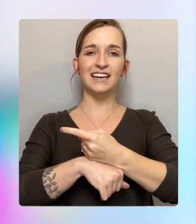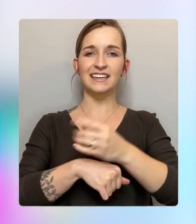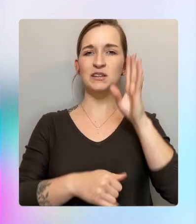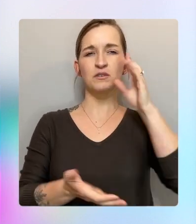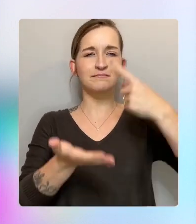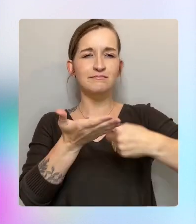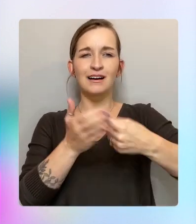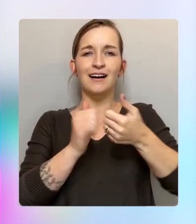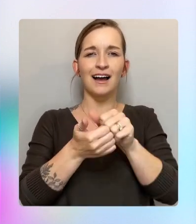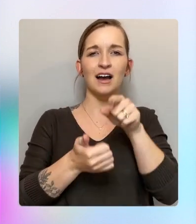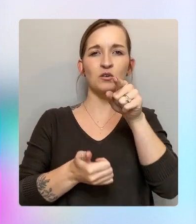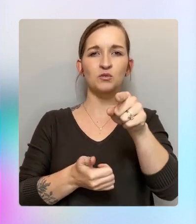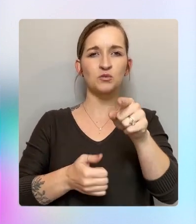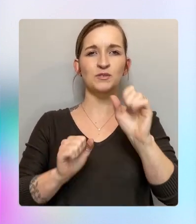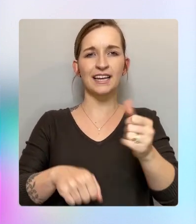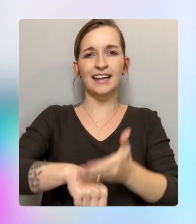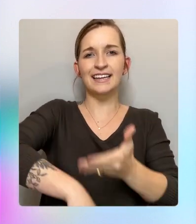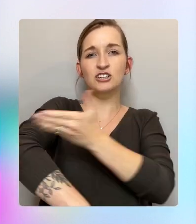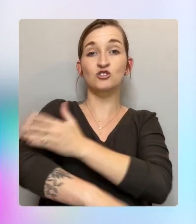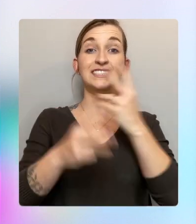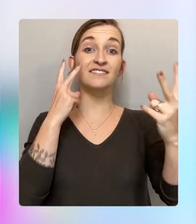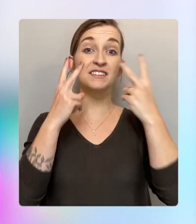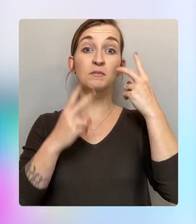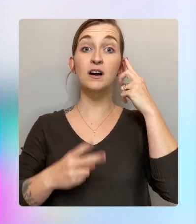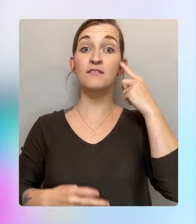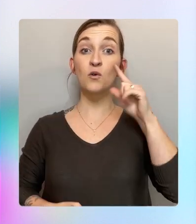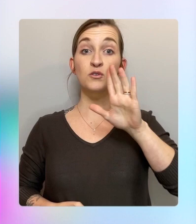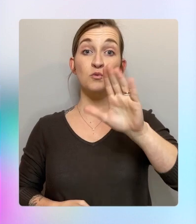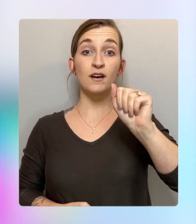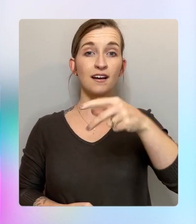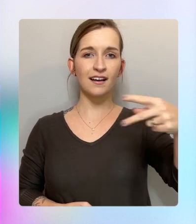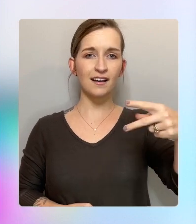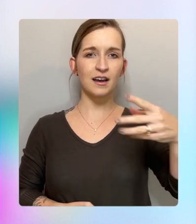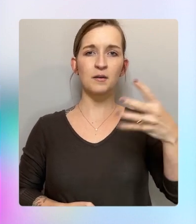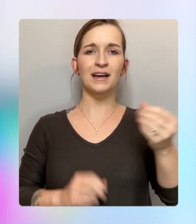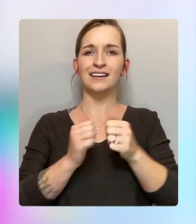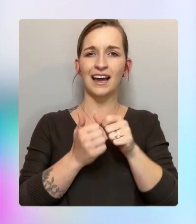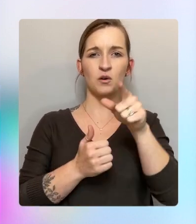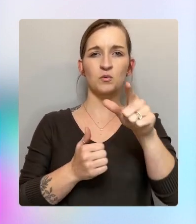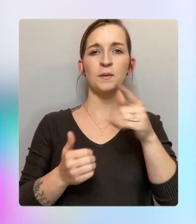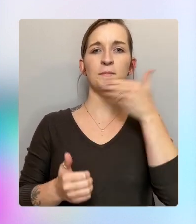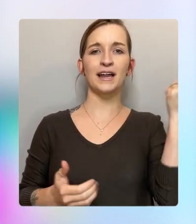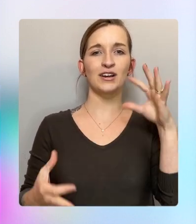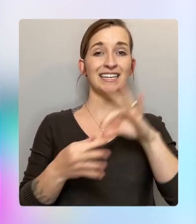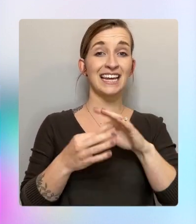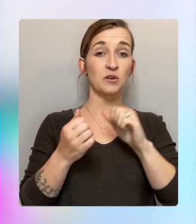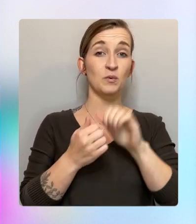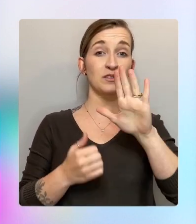to increase the visibility of your app on the Meta Quest Store and how you can better connect with your customers.